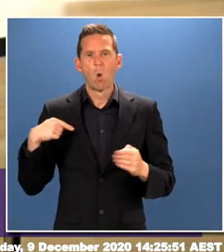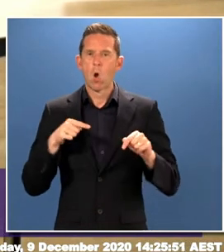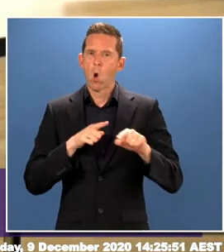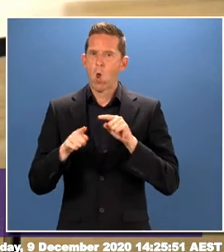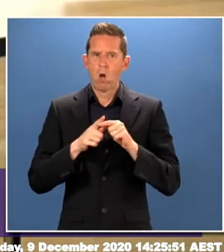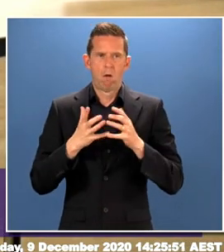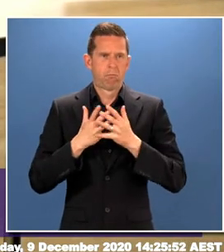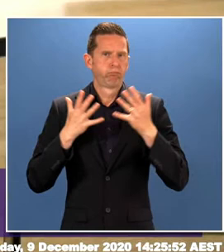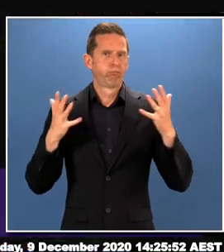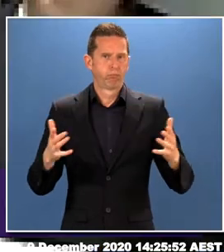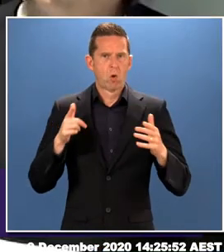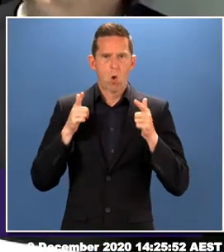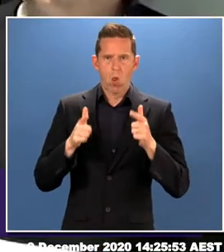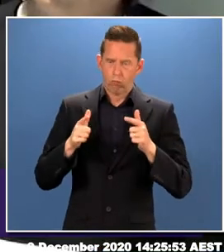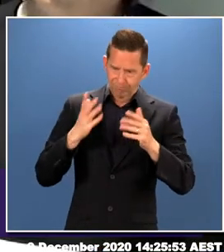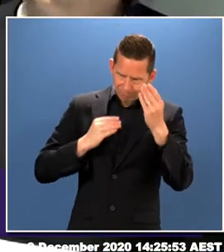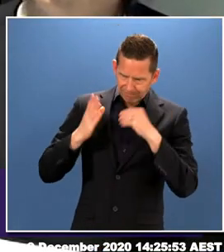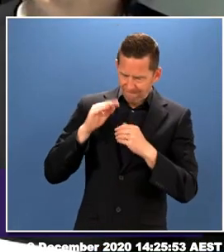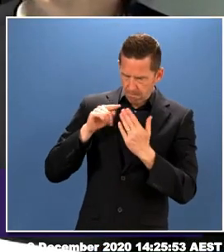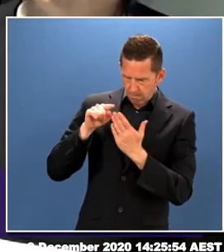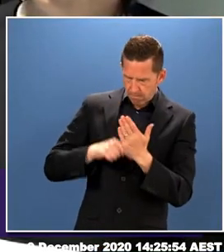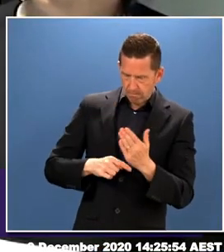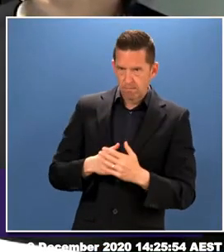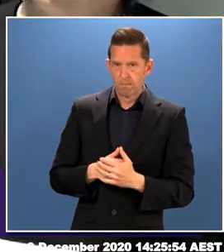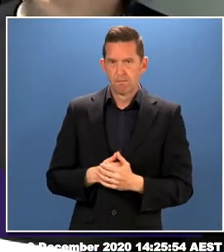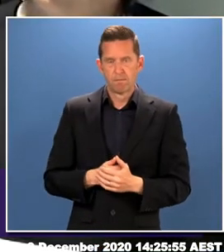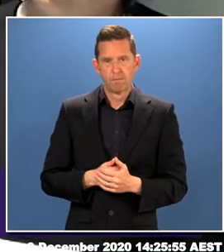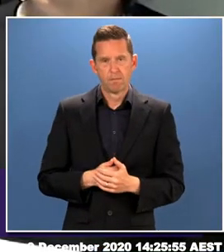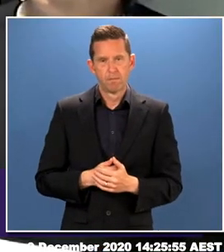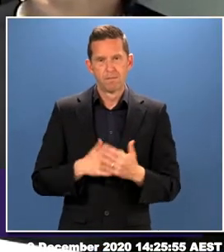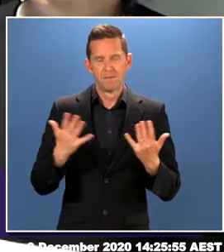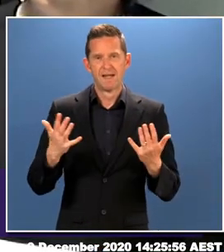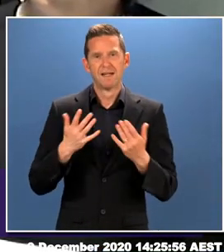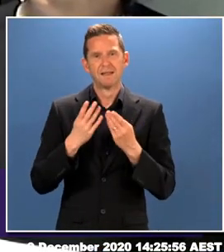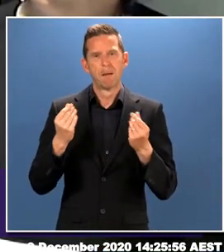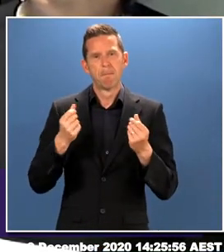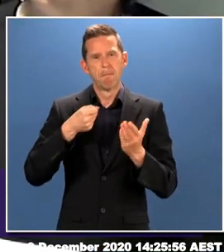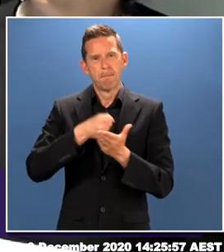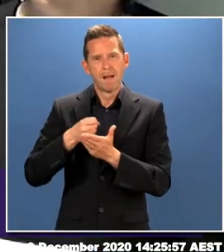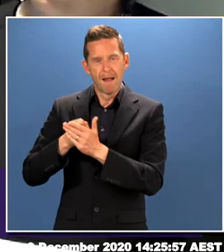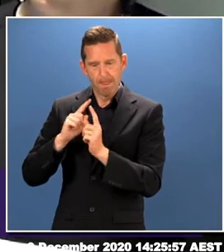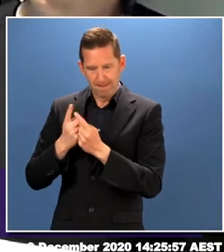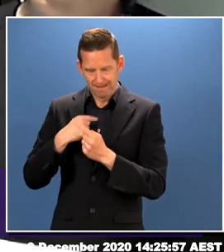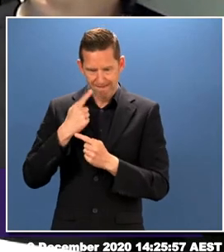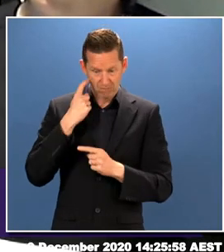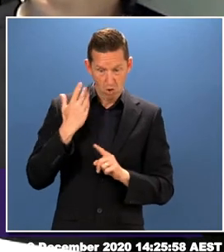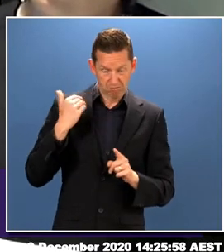Even wide thing of the basic things that we have been able to do better most recently in some